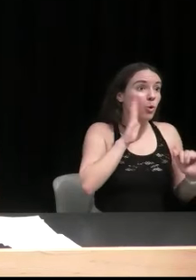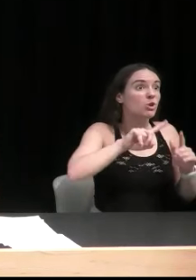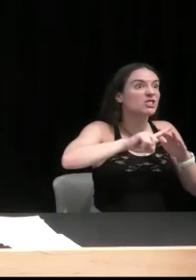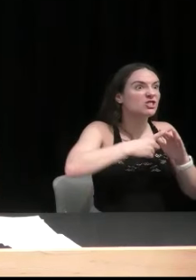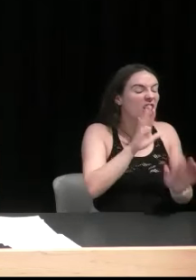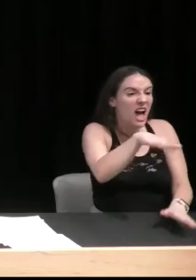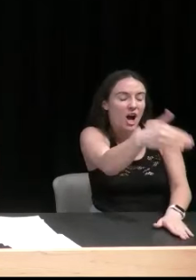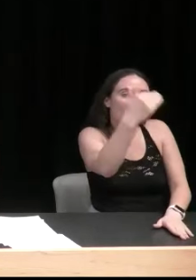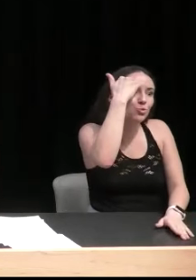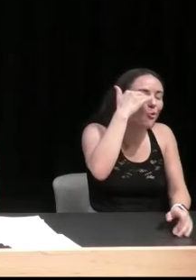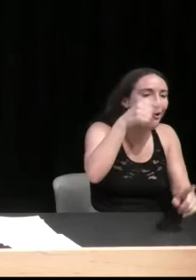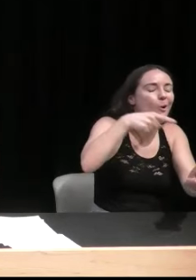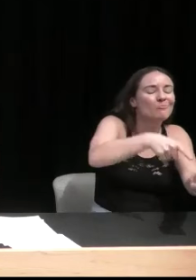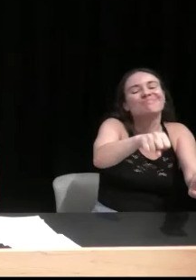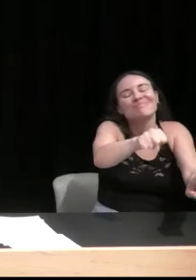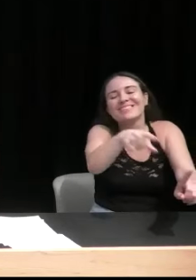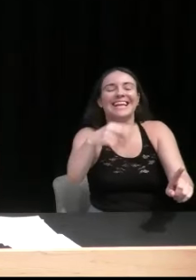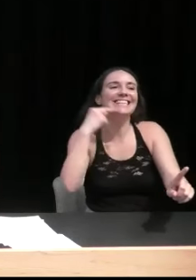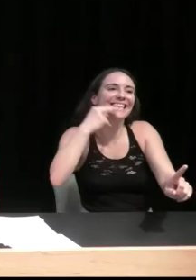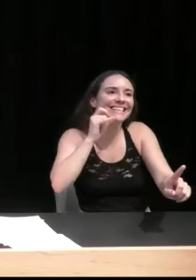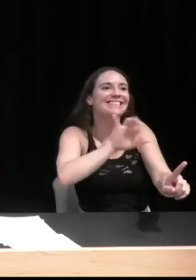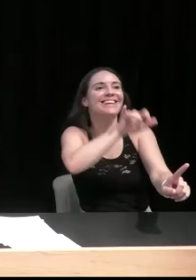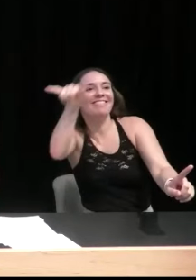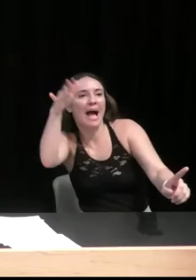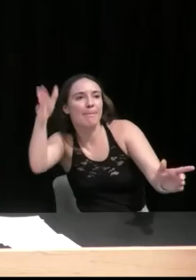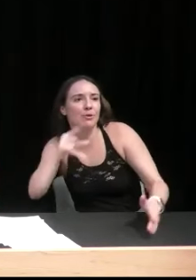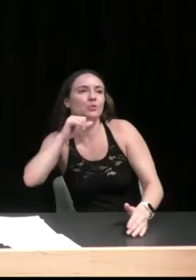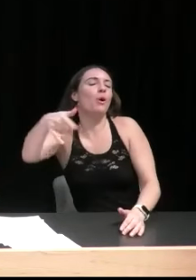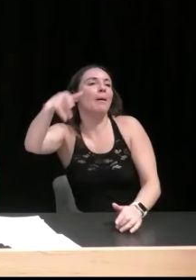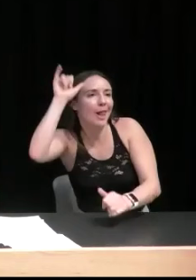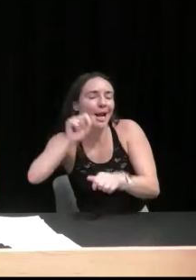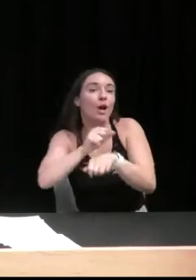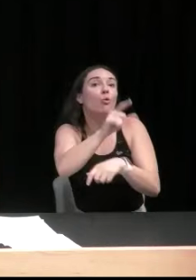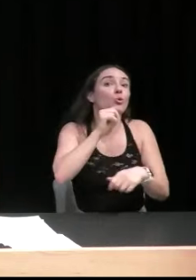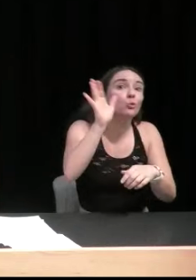common in the de Community we'll be like okay um yeah um this is the person that's a niece of that